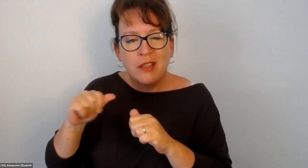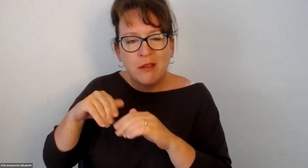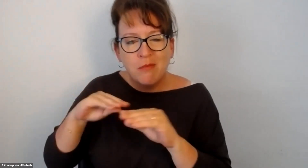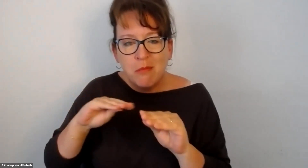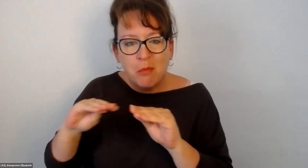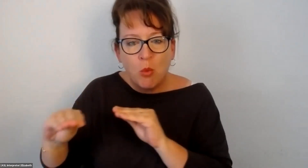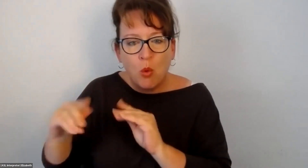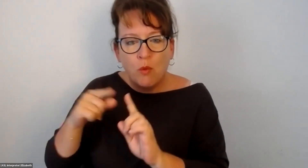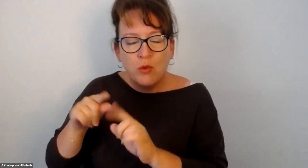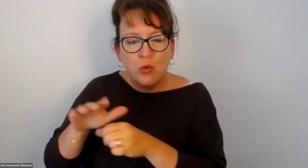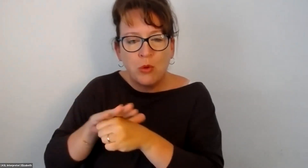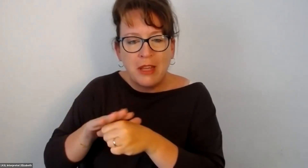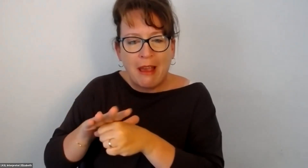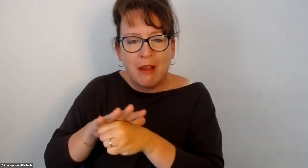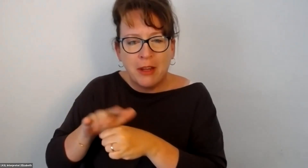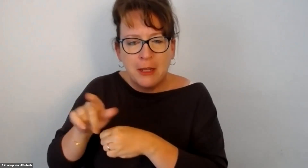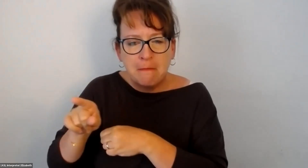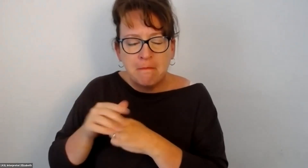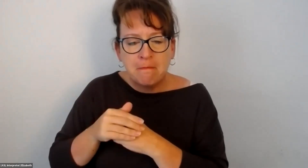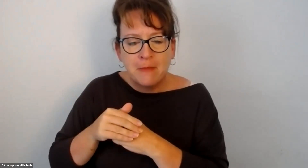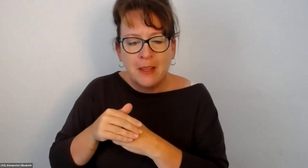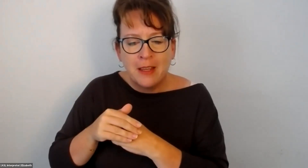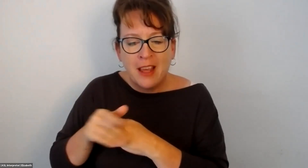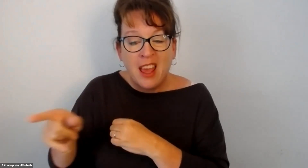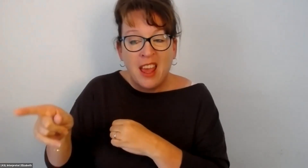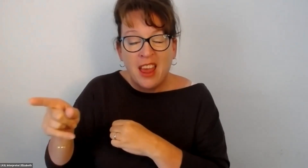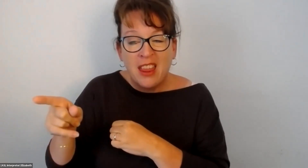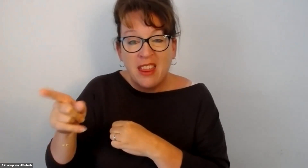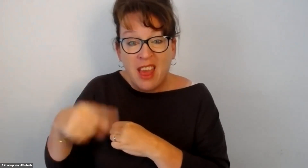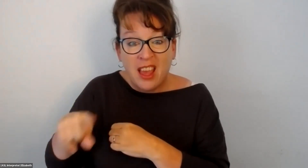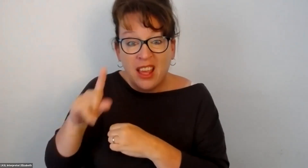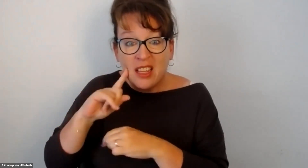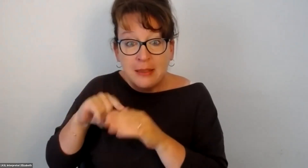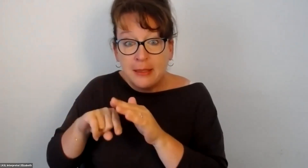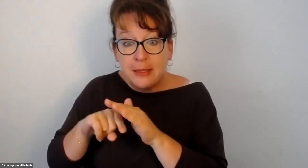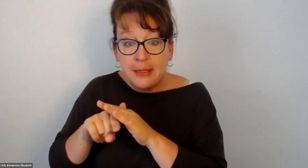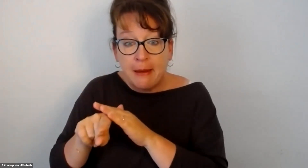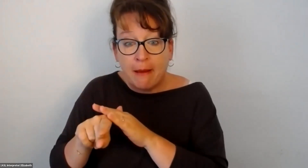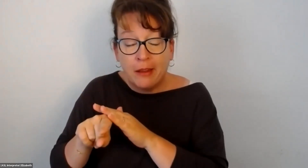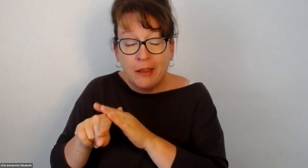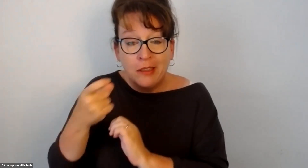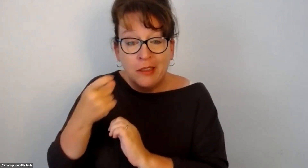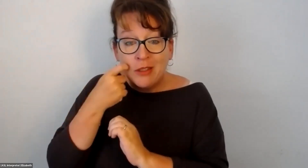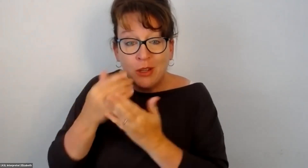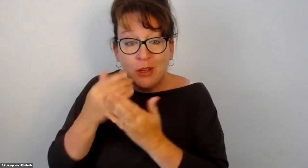we're talking about zero emission, which at this point is electricity and hydrogen-related